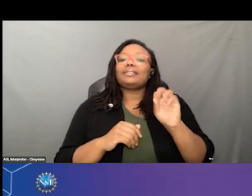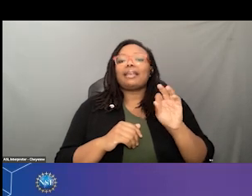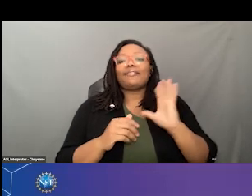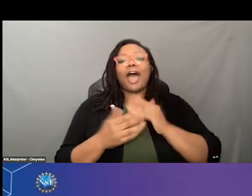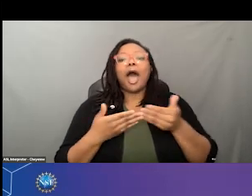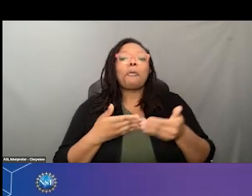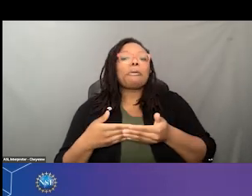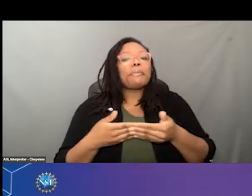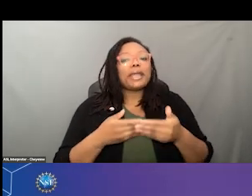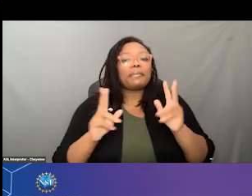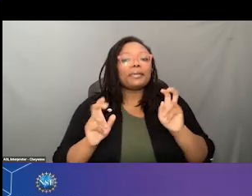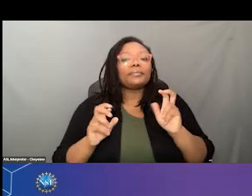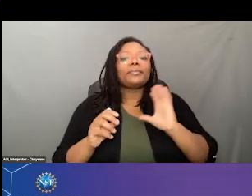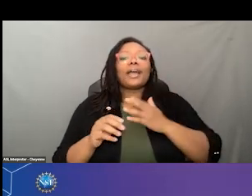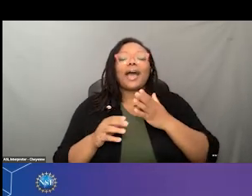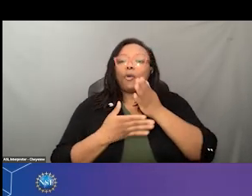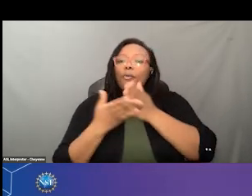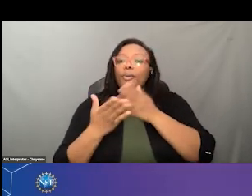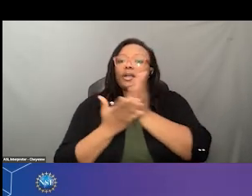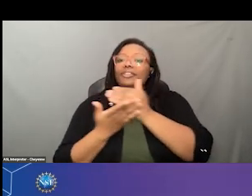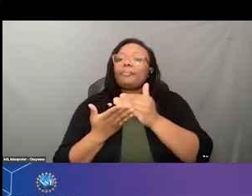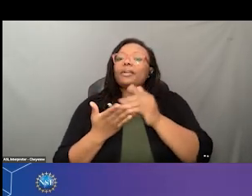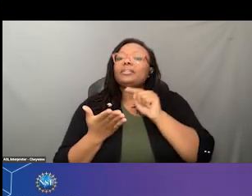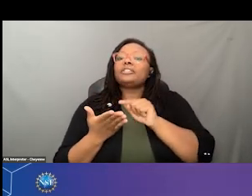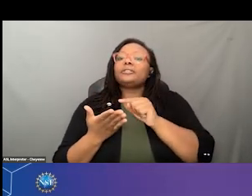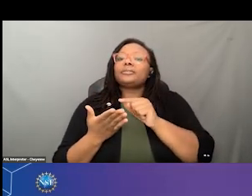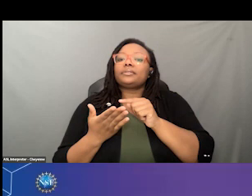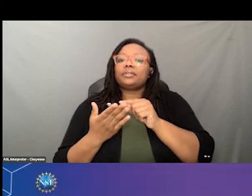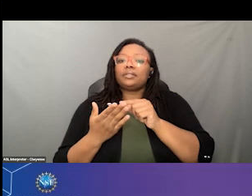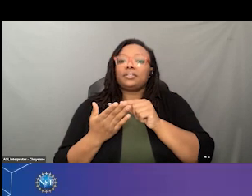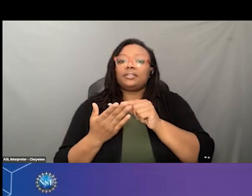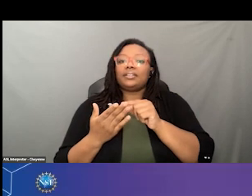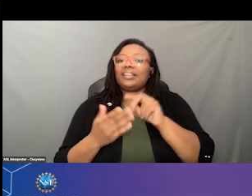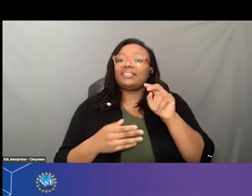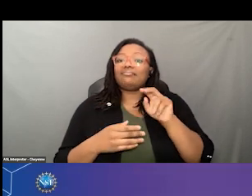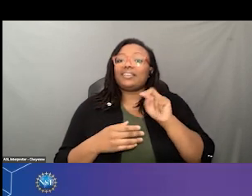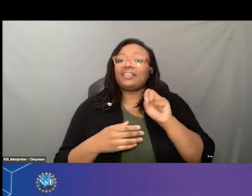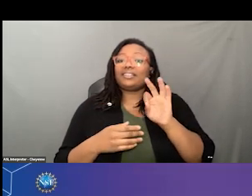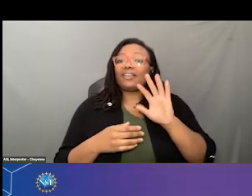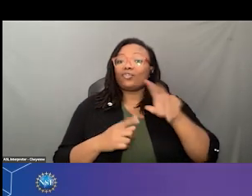It's our area of the budget that is very -- that is just NSF.